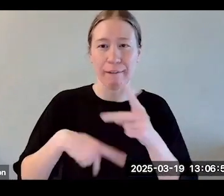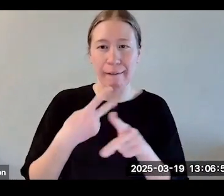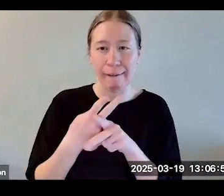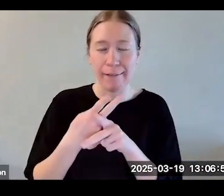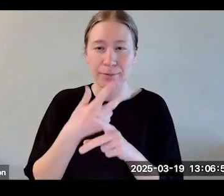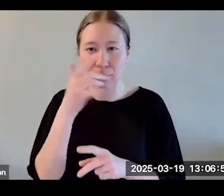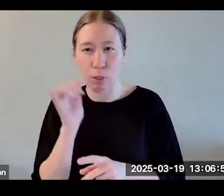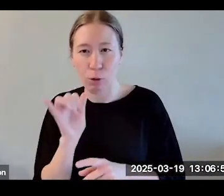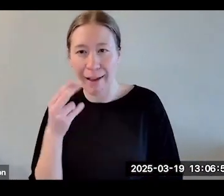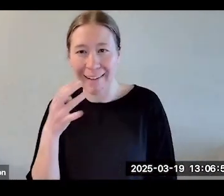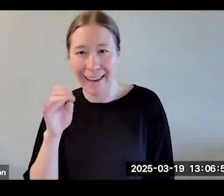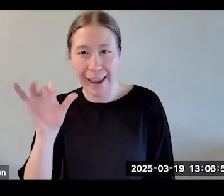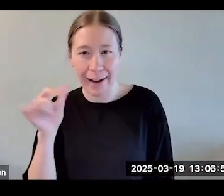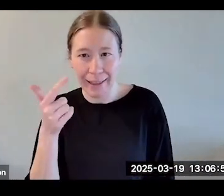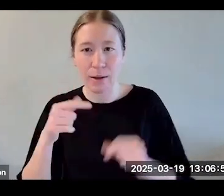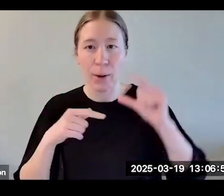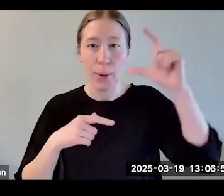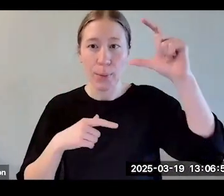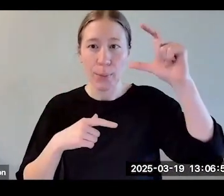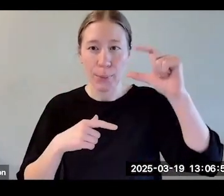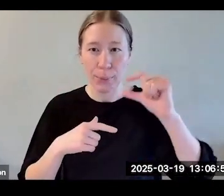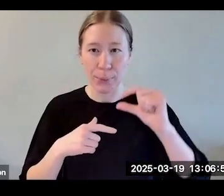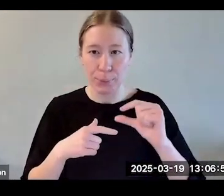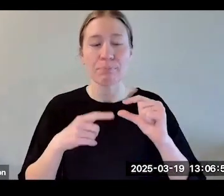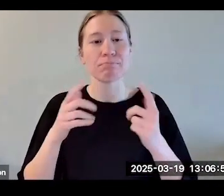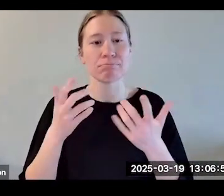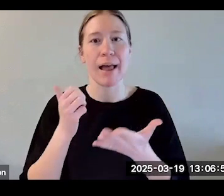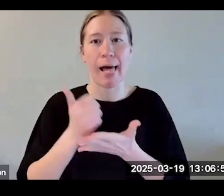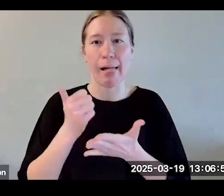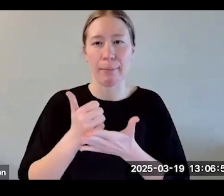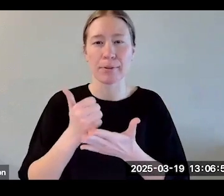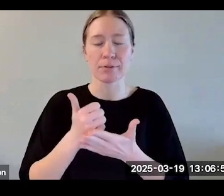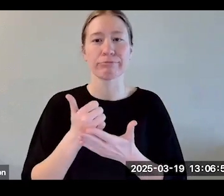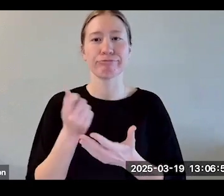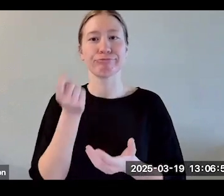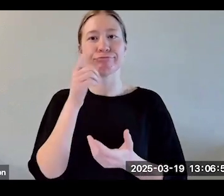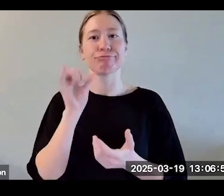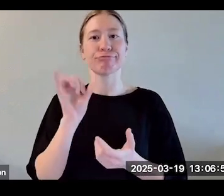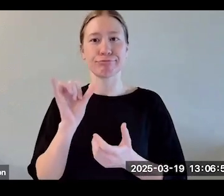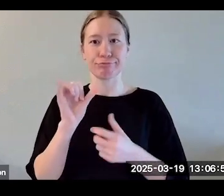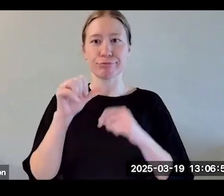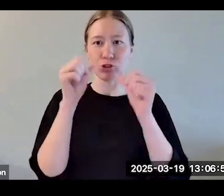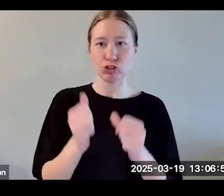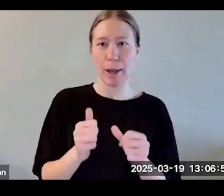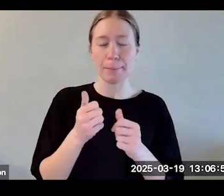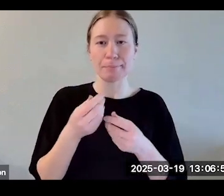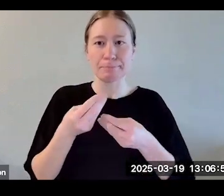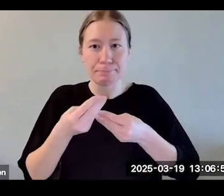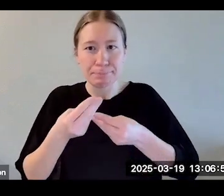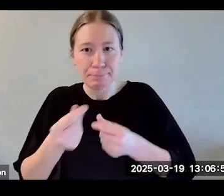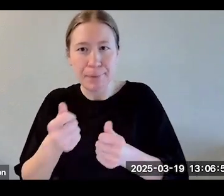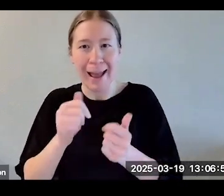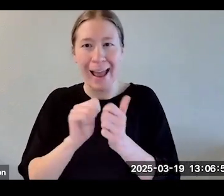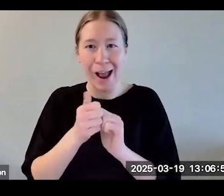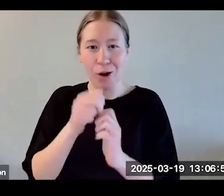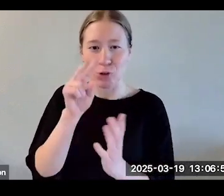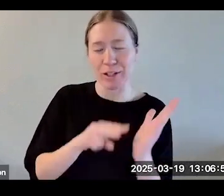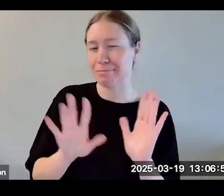that they're gonna be interacting with. So headings are a key element of structure. And don't worry if that was a little bit confusing.